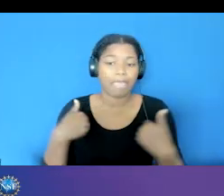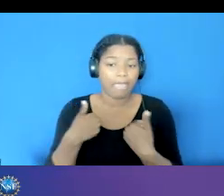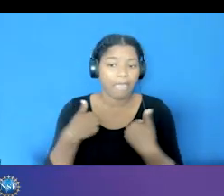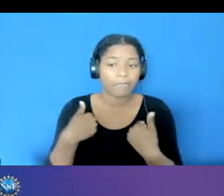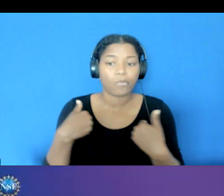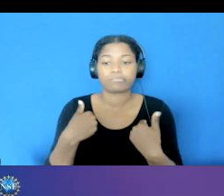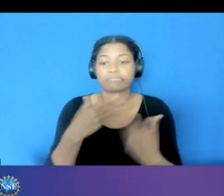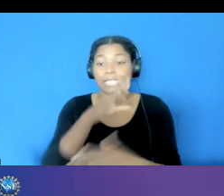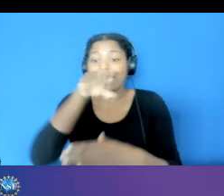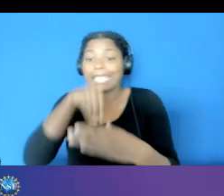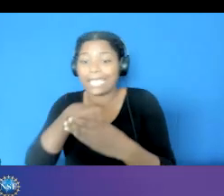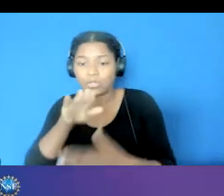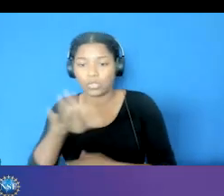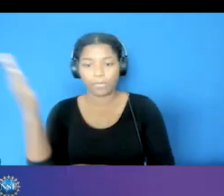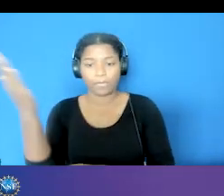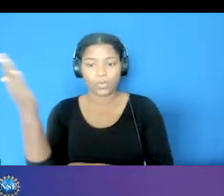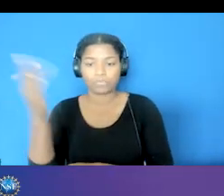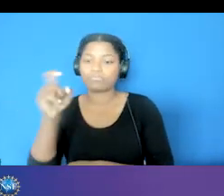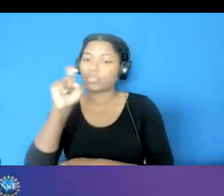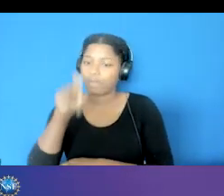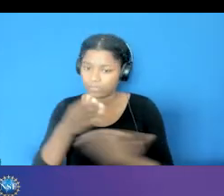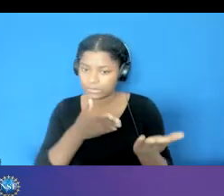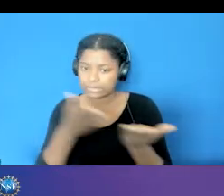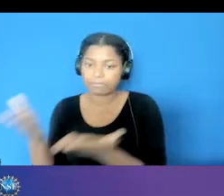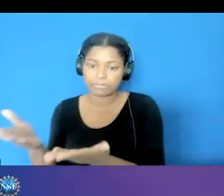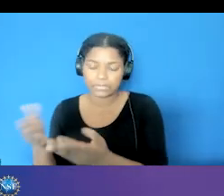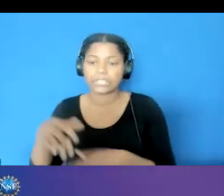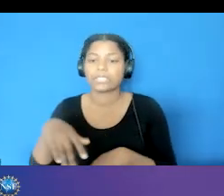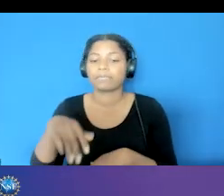you must submit the IRB paperwork or the IACUC paperwork